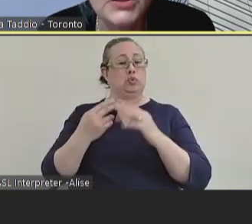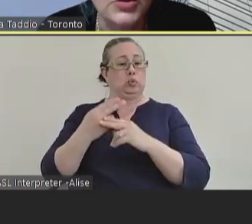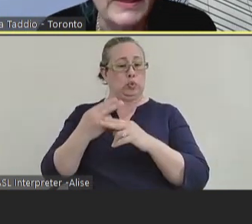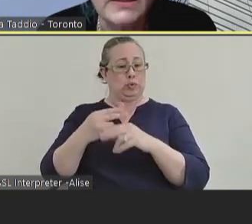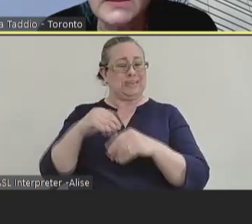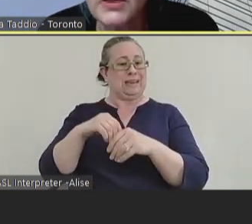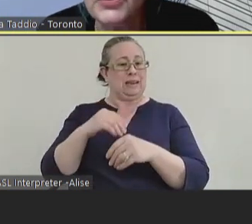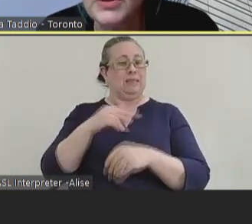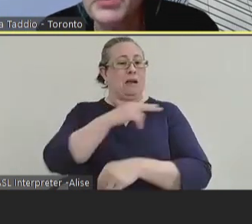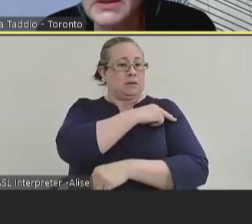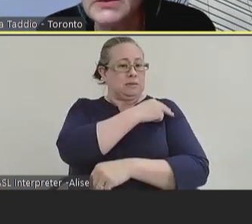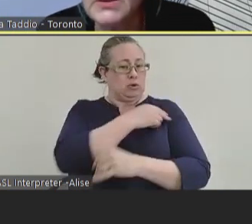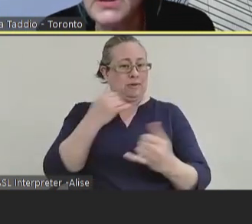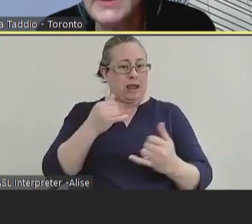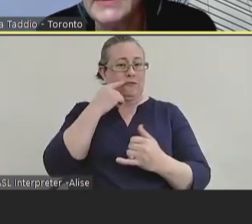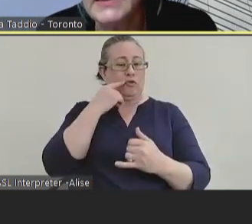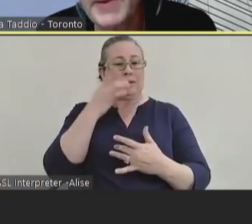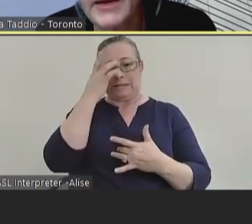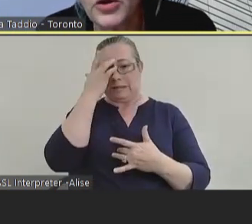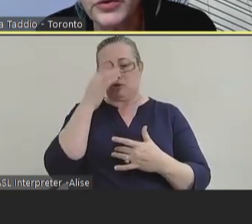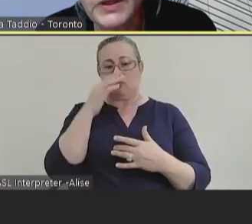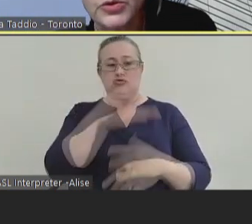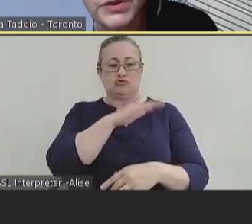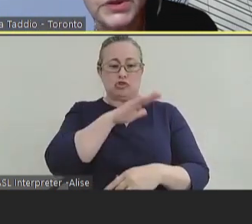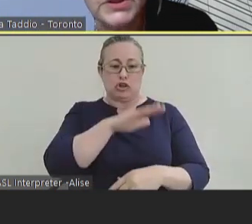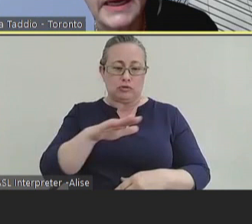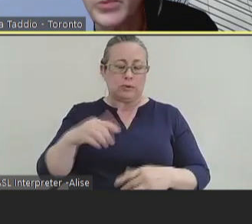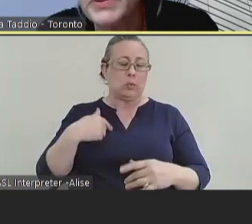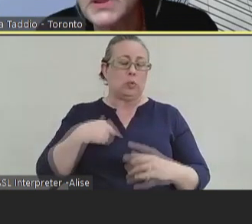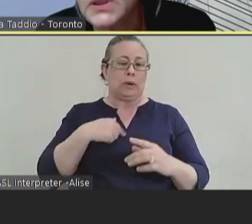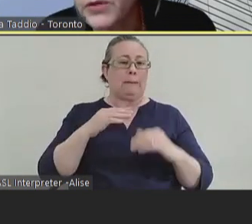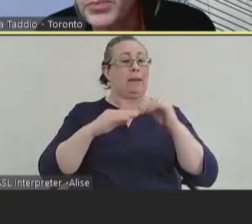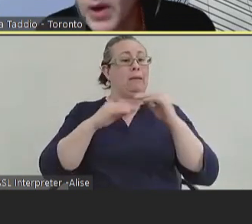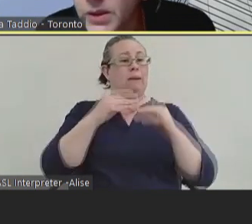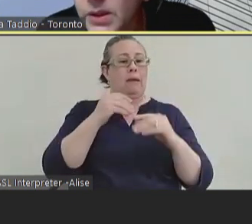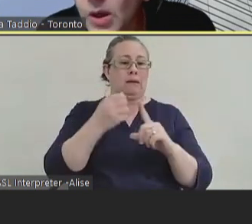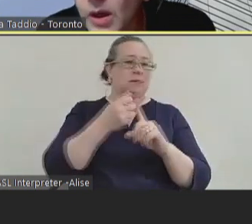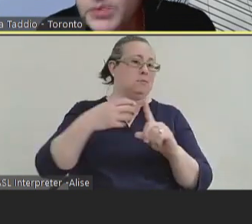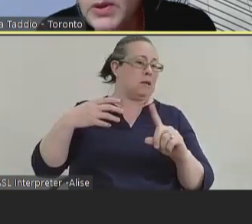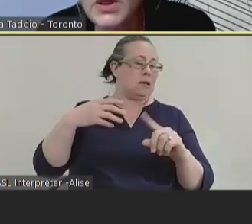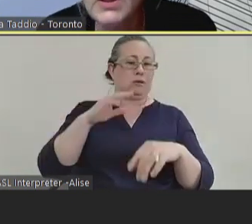So, we continue to build and expand on resources to help us in different parts of the hospital,